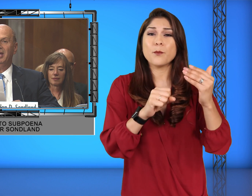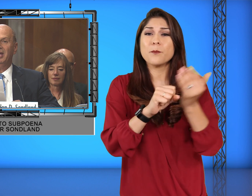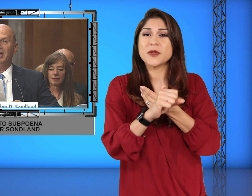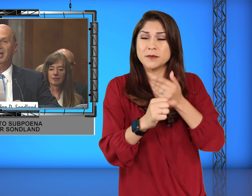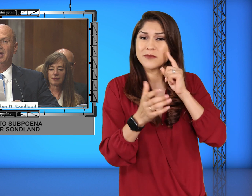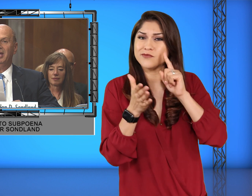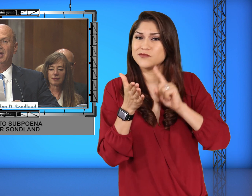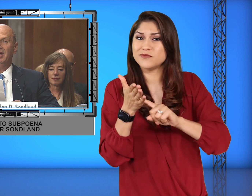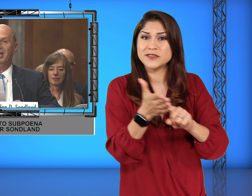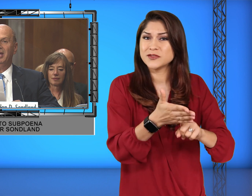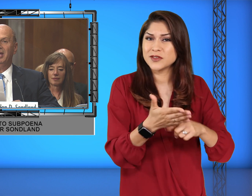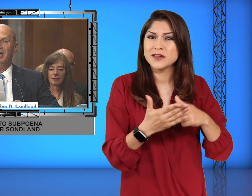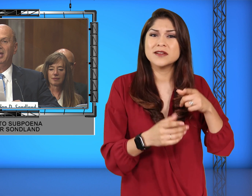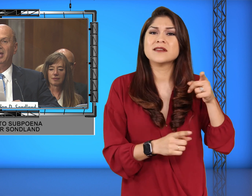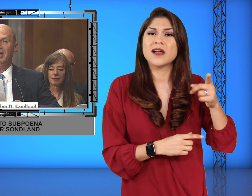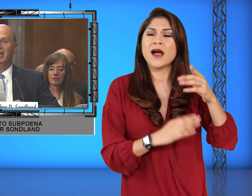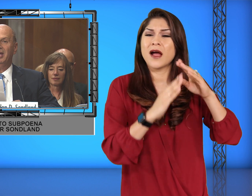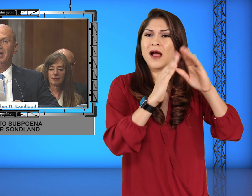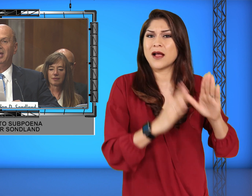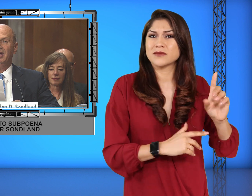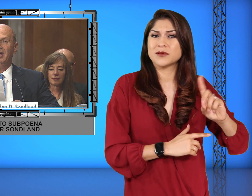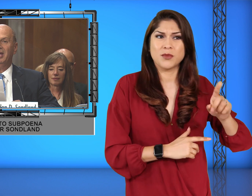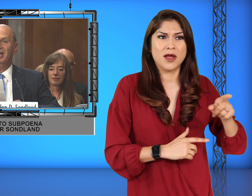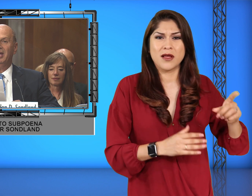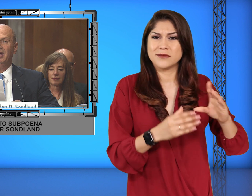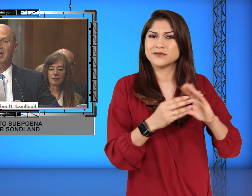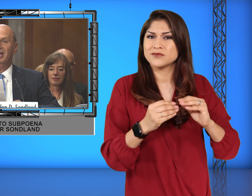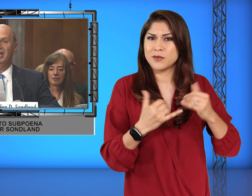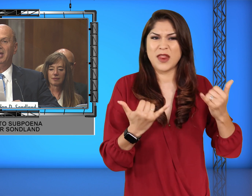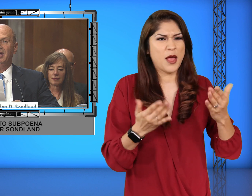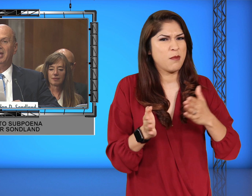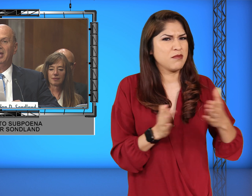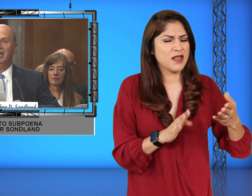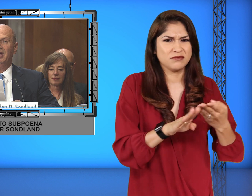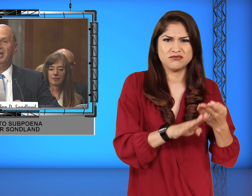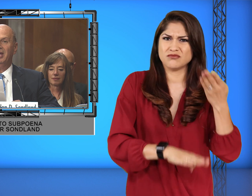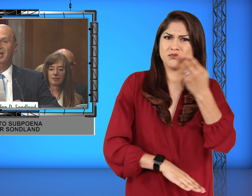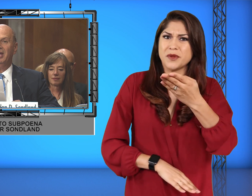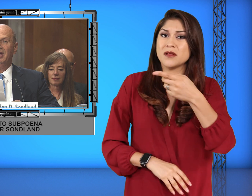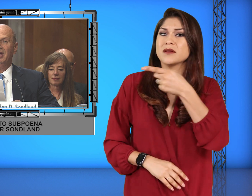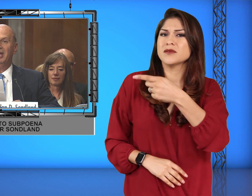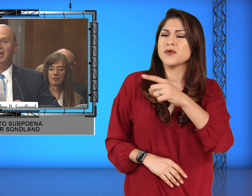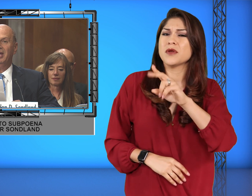As part of their impeachment inquiry, House Democrats say they will now subpoena U.S.